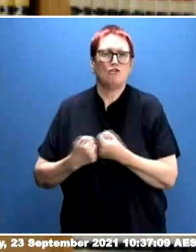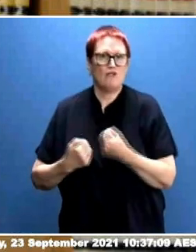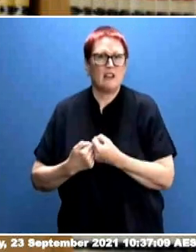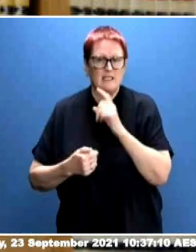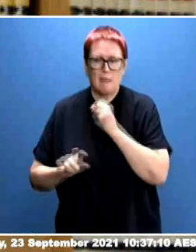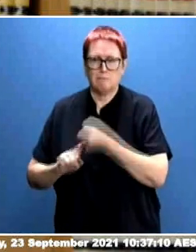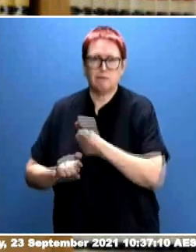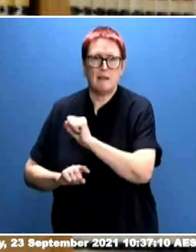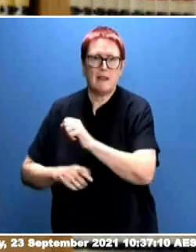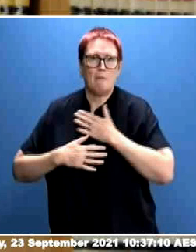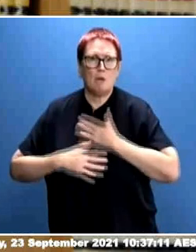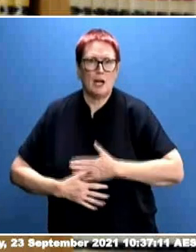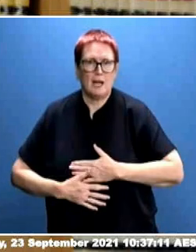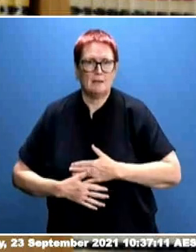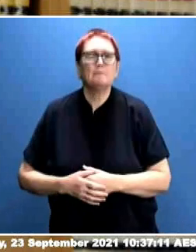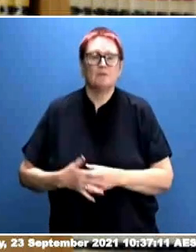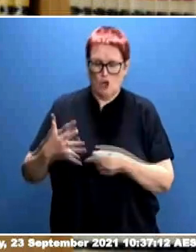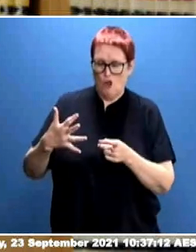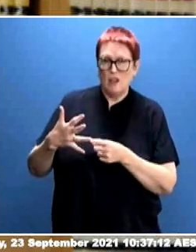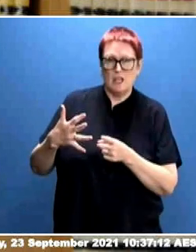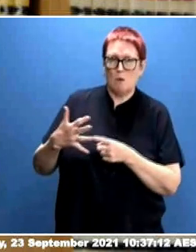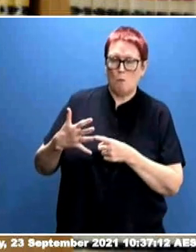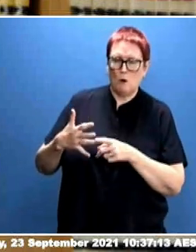So we would select that as something that is relevant for them.